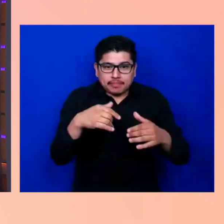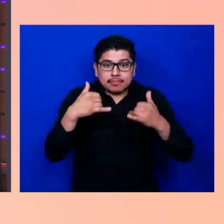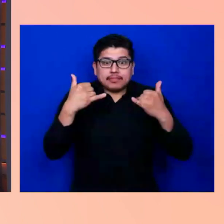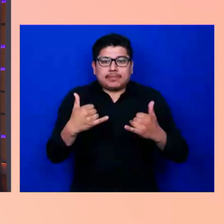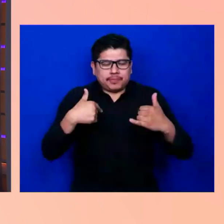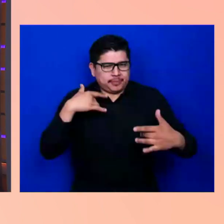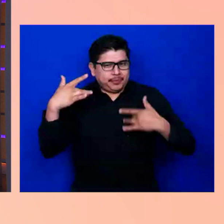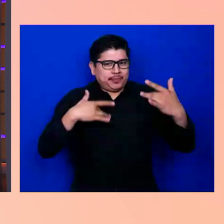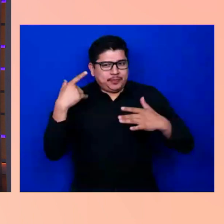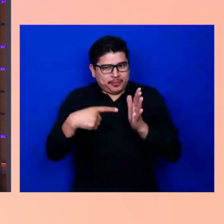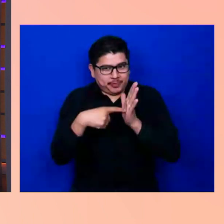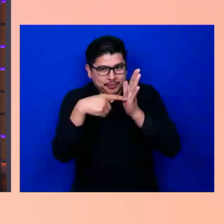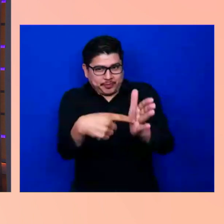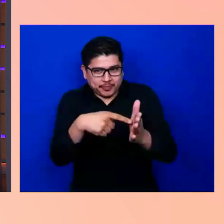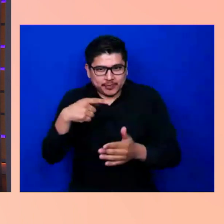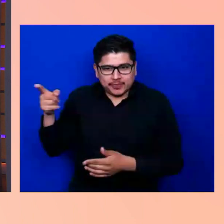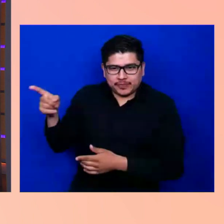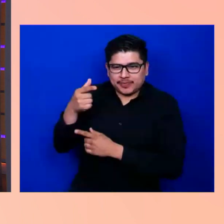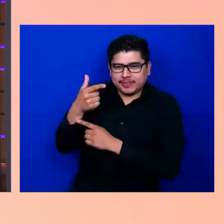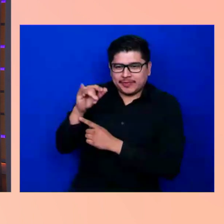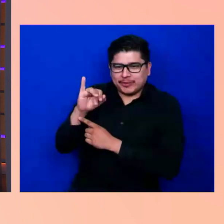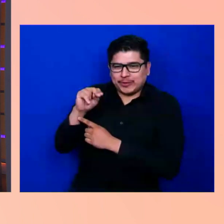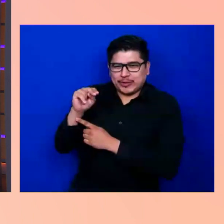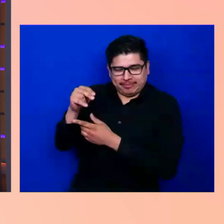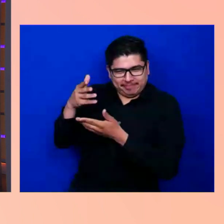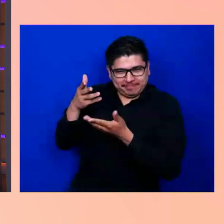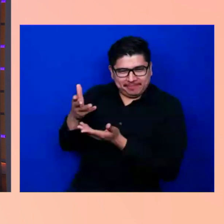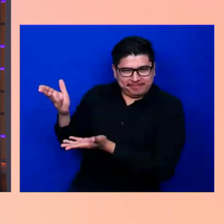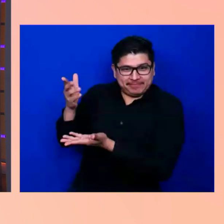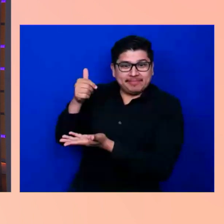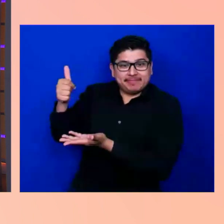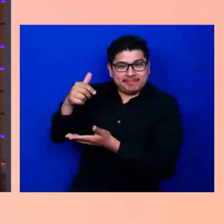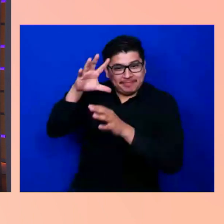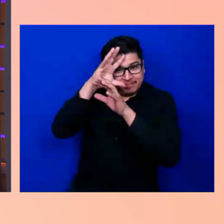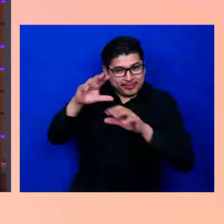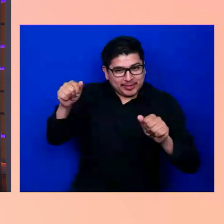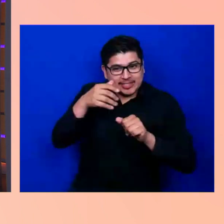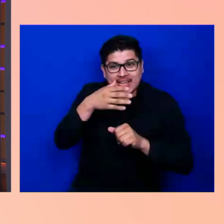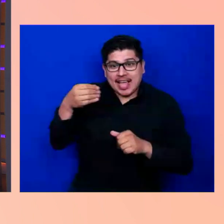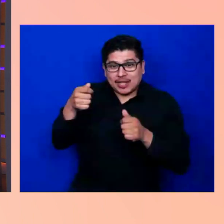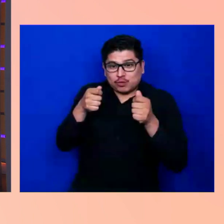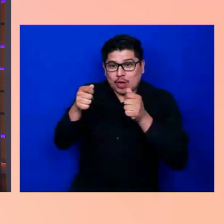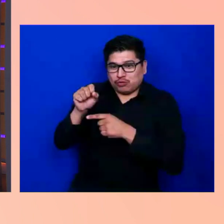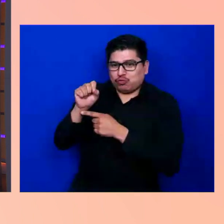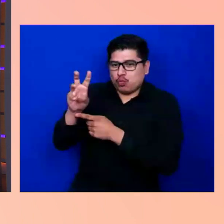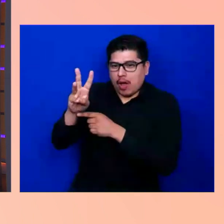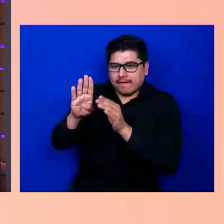the President and Director of Software Development at WasteWorks, which provides software management systems